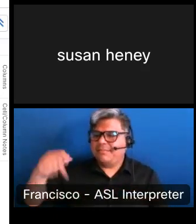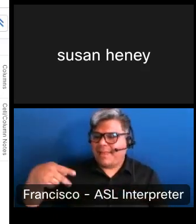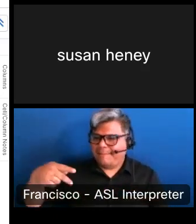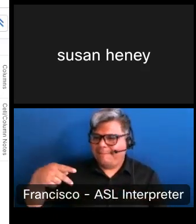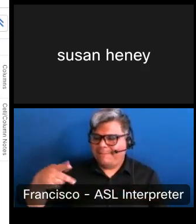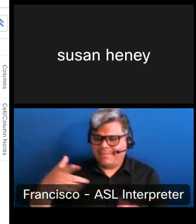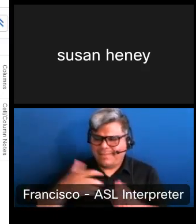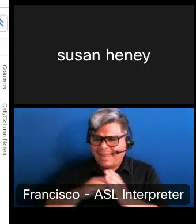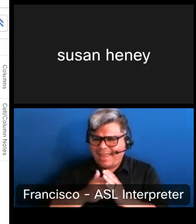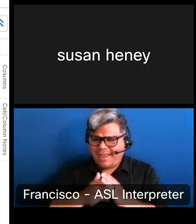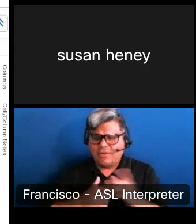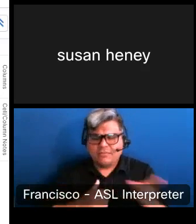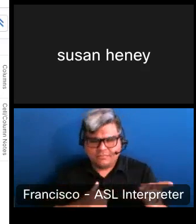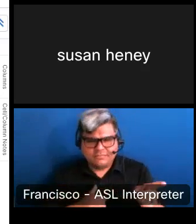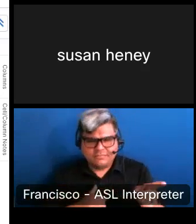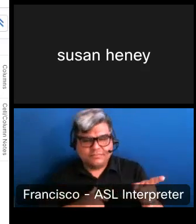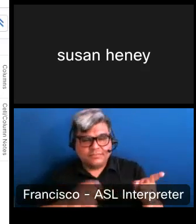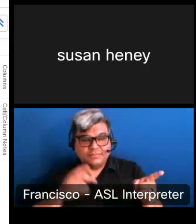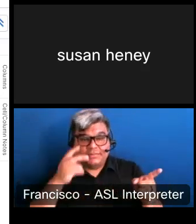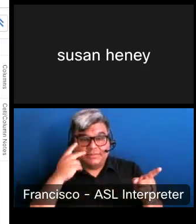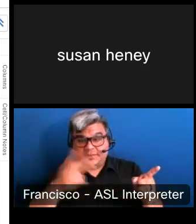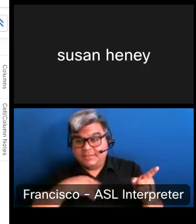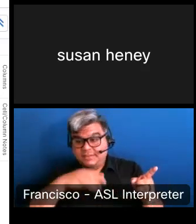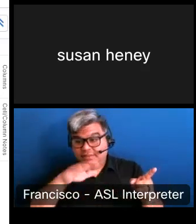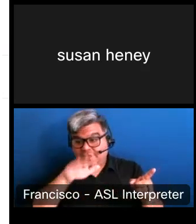Right here at the top, you're just going to select the map icon.